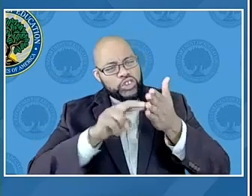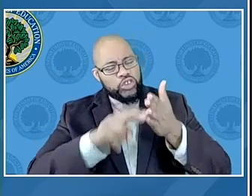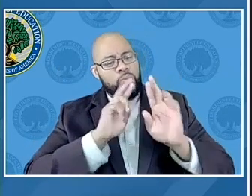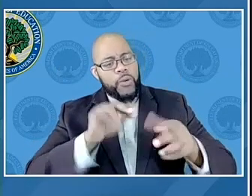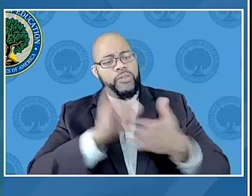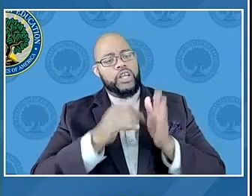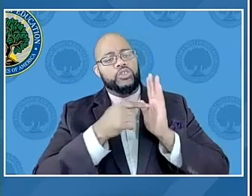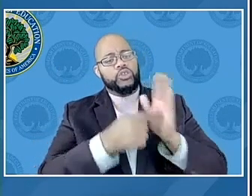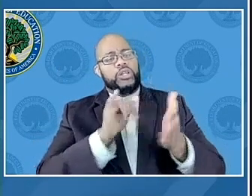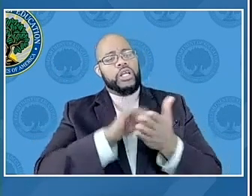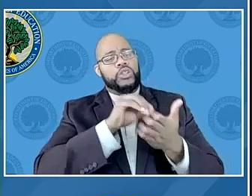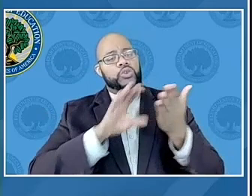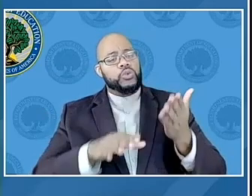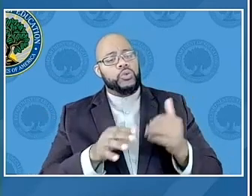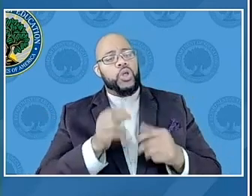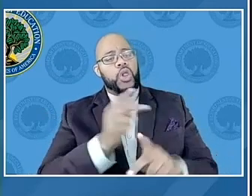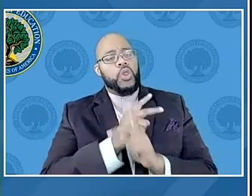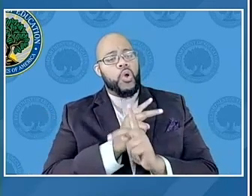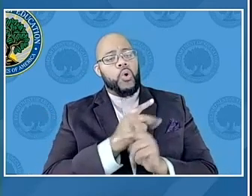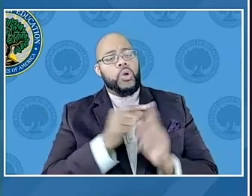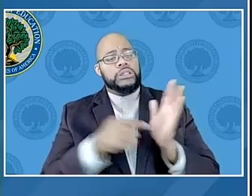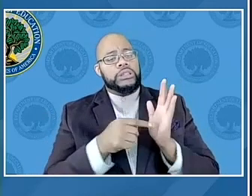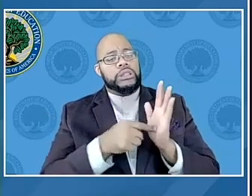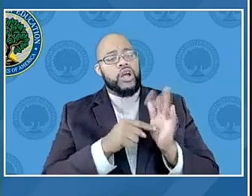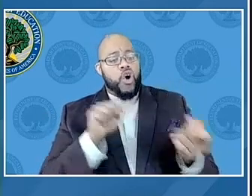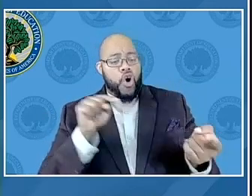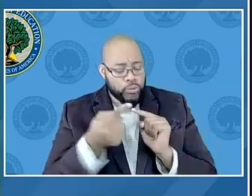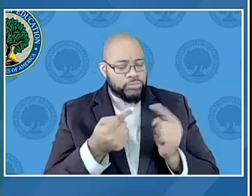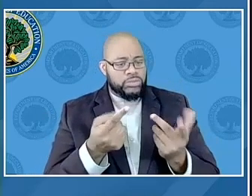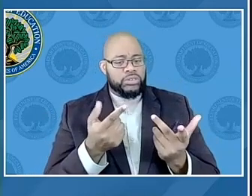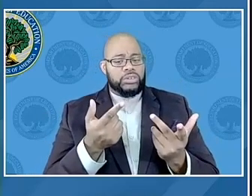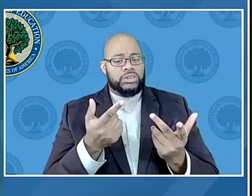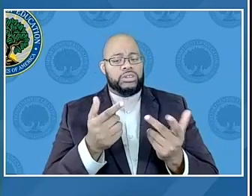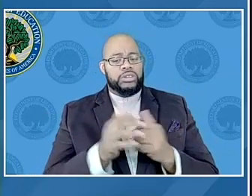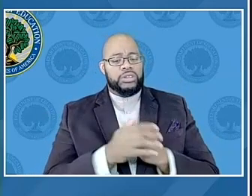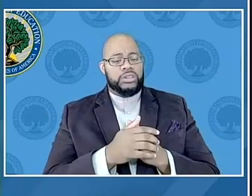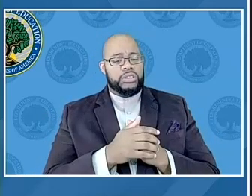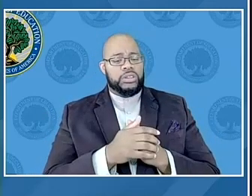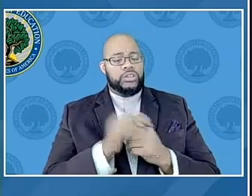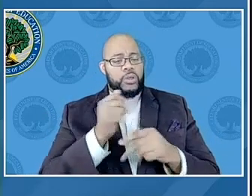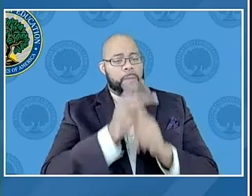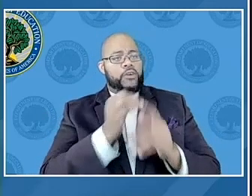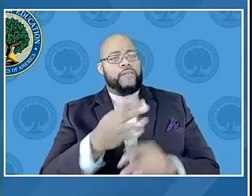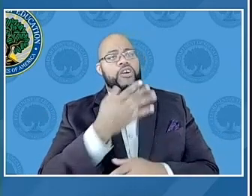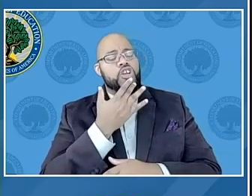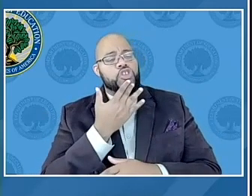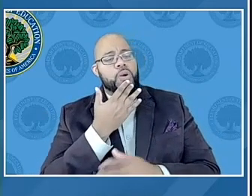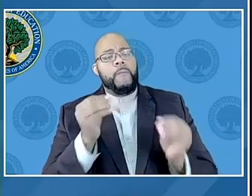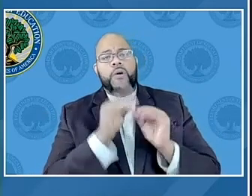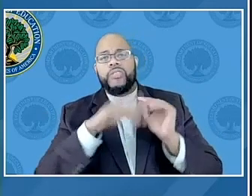student loan debt was harming or inflicting injuries to borrowers of color more than any other group, despite Black